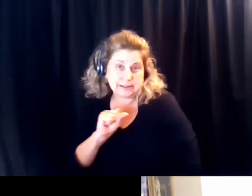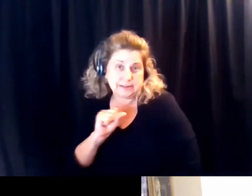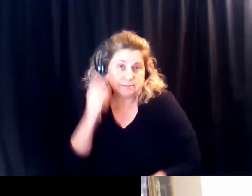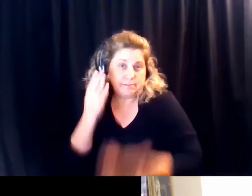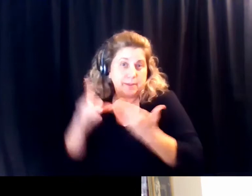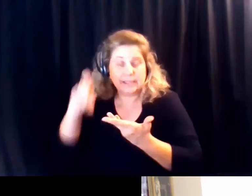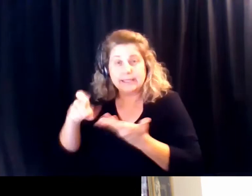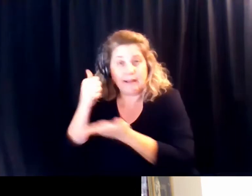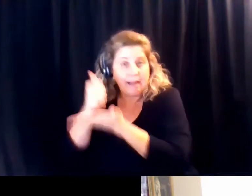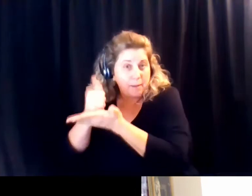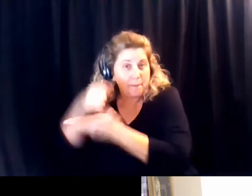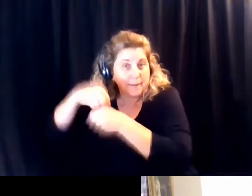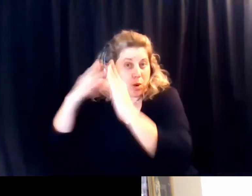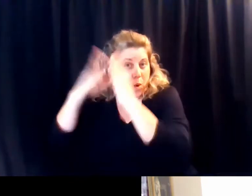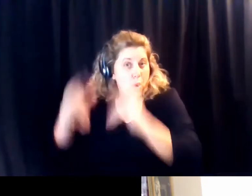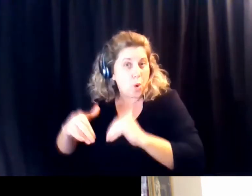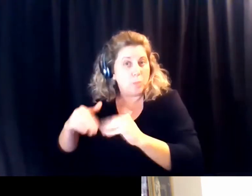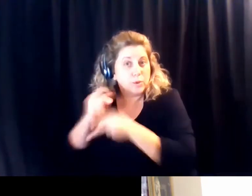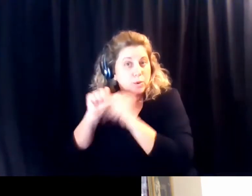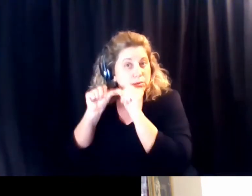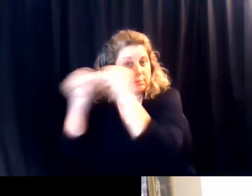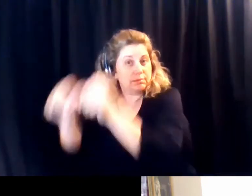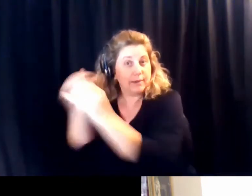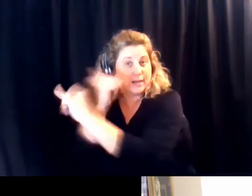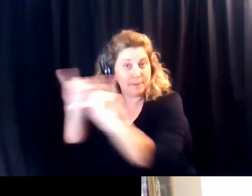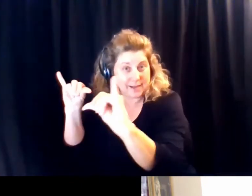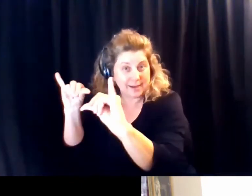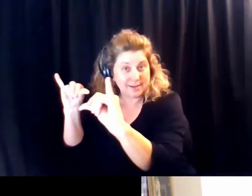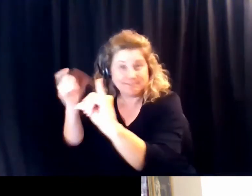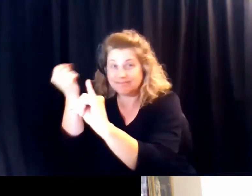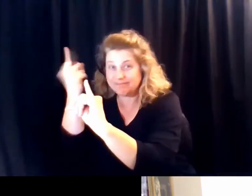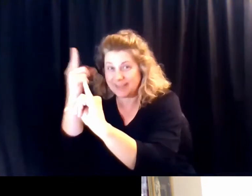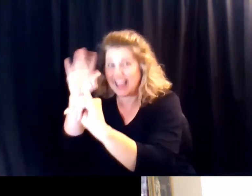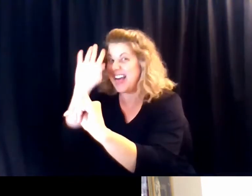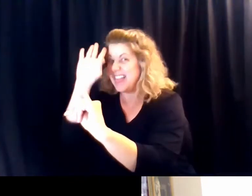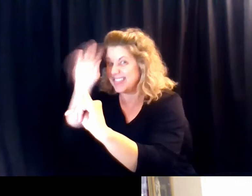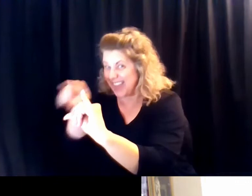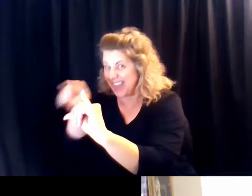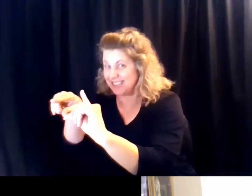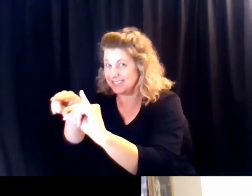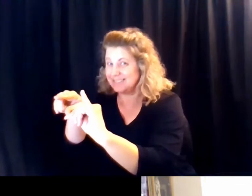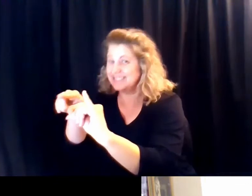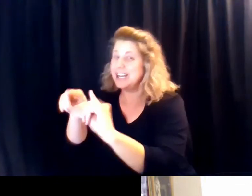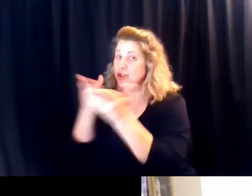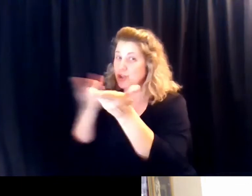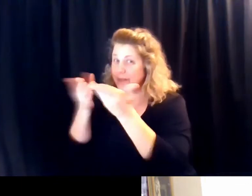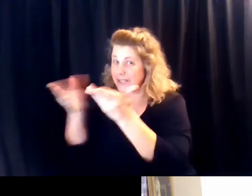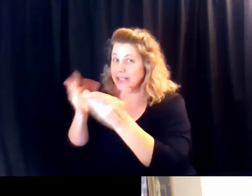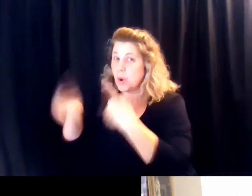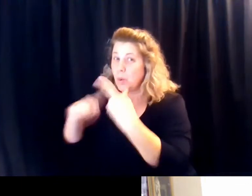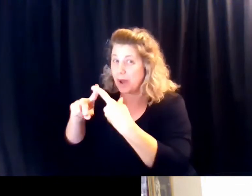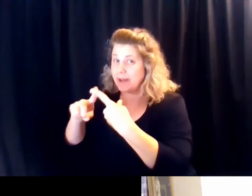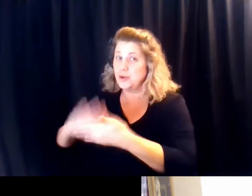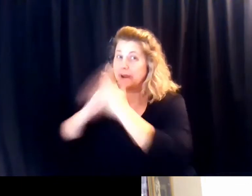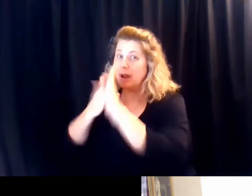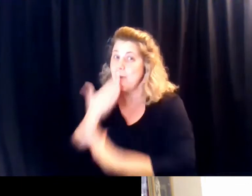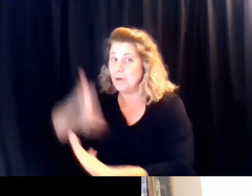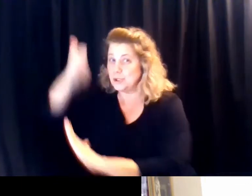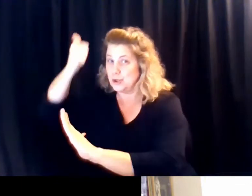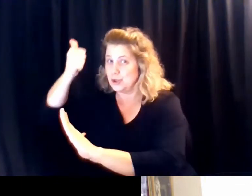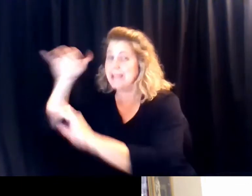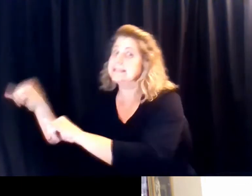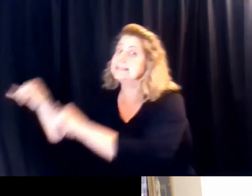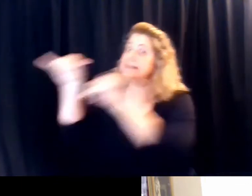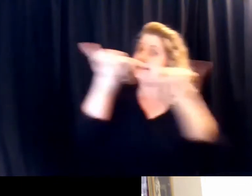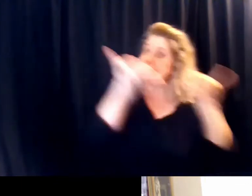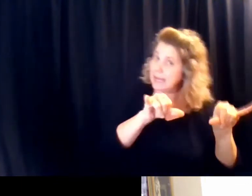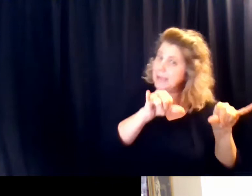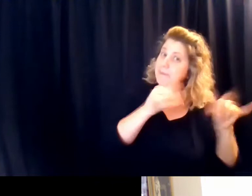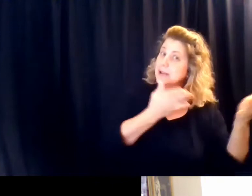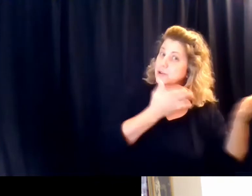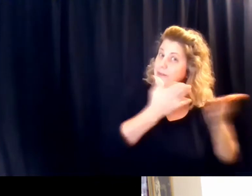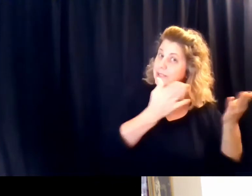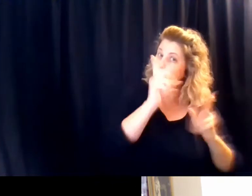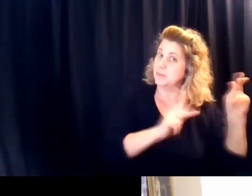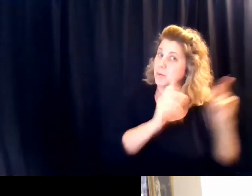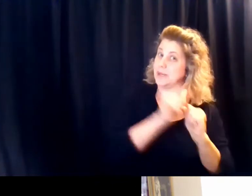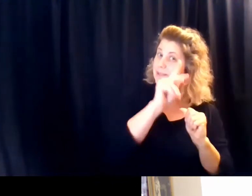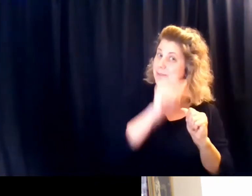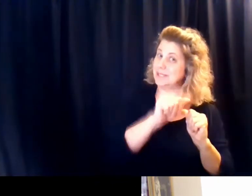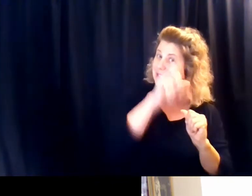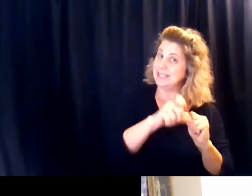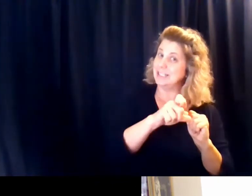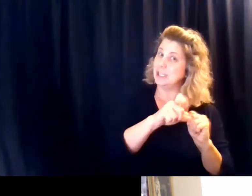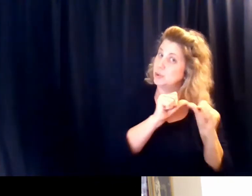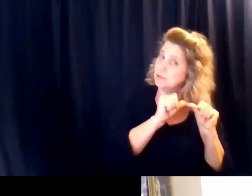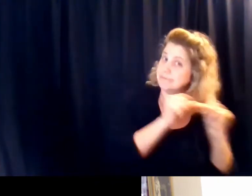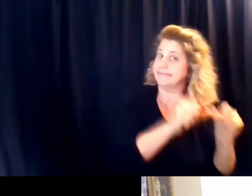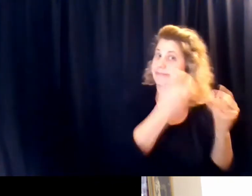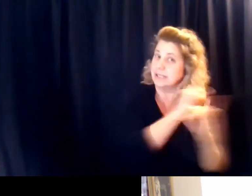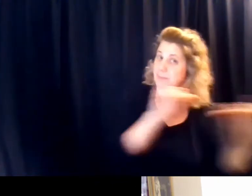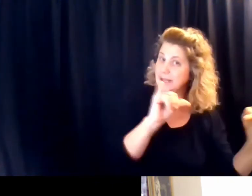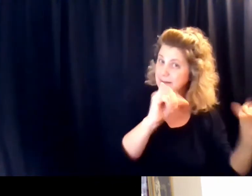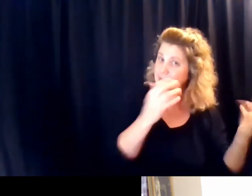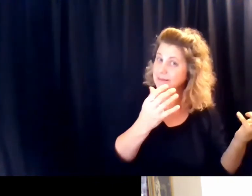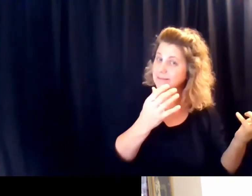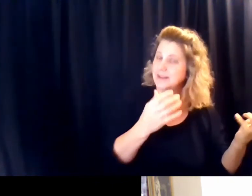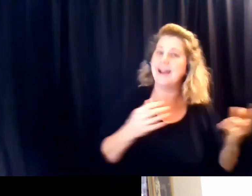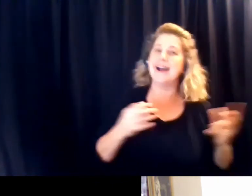Judith Heumann: Salary lower if you can get personal assistance, but not if you are in this middle ground you know of earnings. So I think we need to be. And for me, it really, that's an issue that's important. I think one of the other